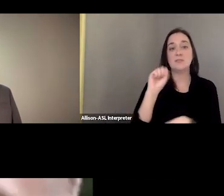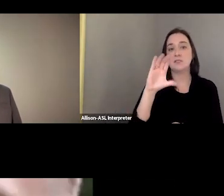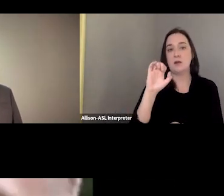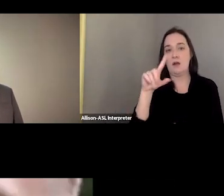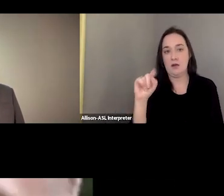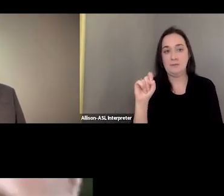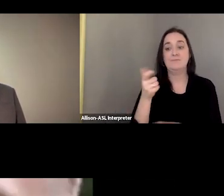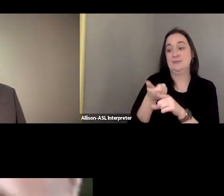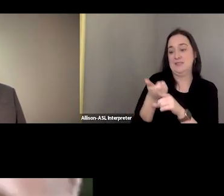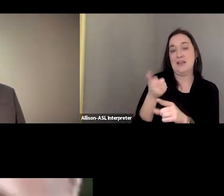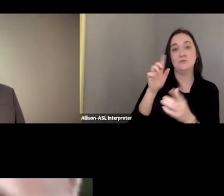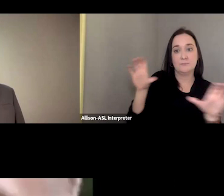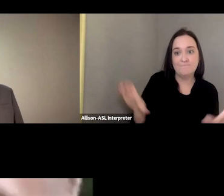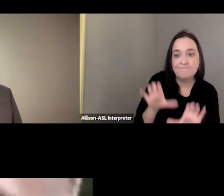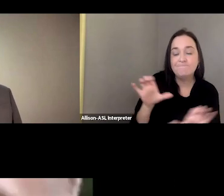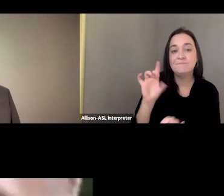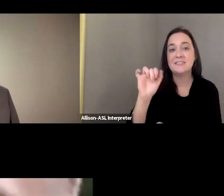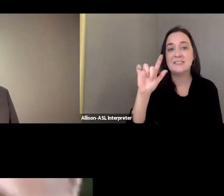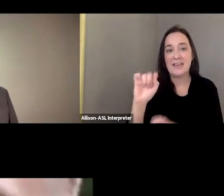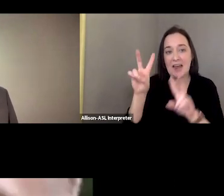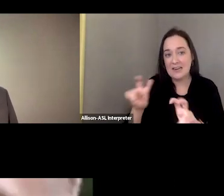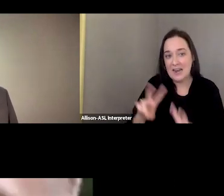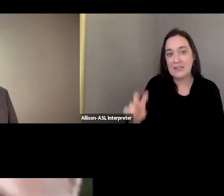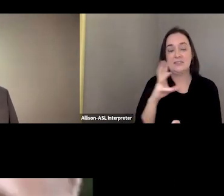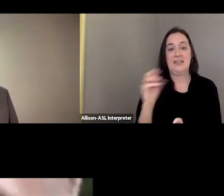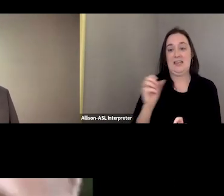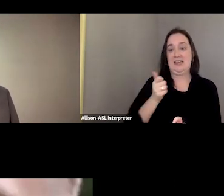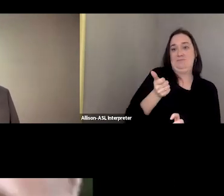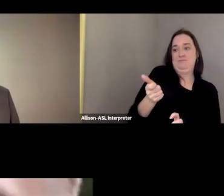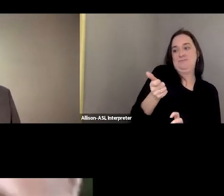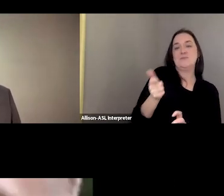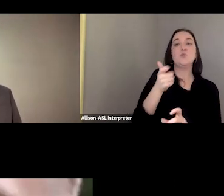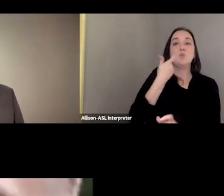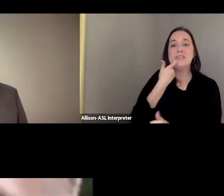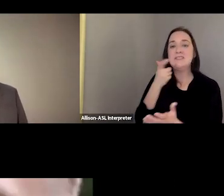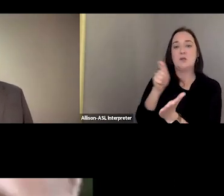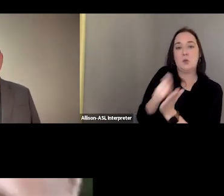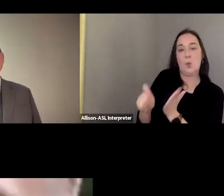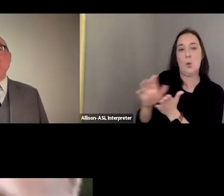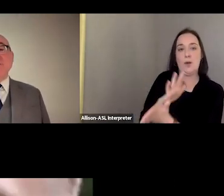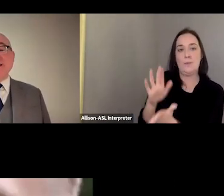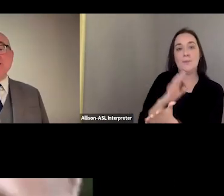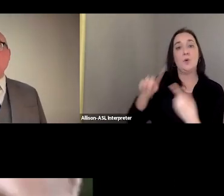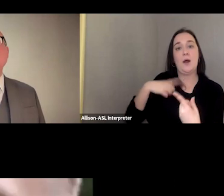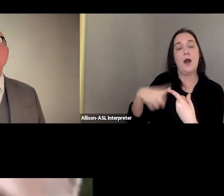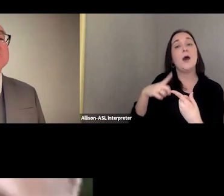He also edits and reviews manuscript. And his recent paper looks at the relationship between sports betting and alcohol. So I will say this is one of the most